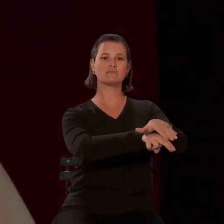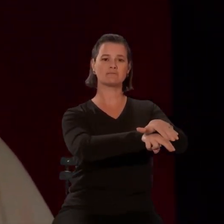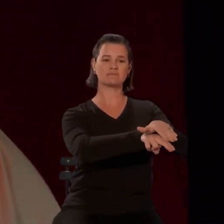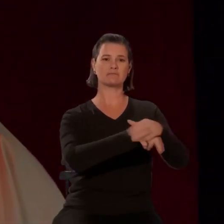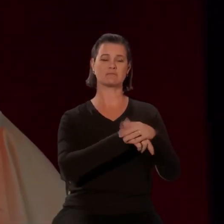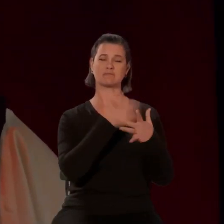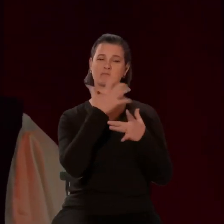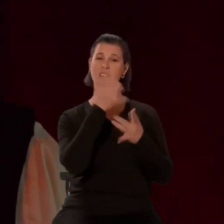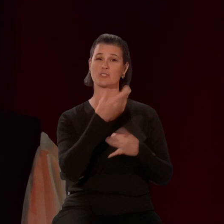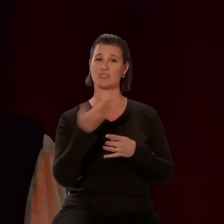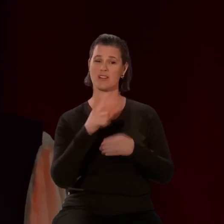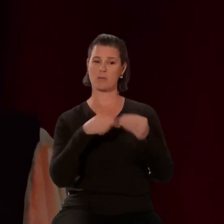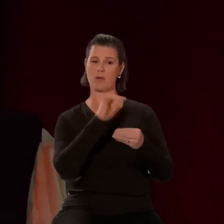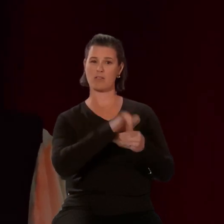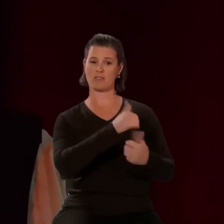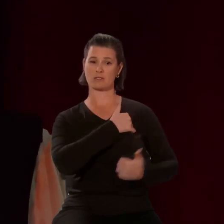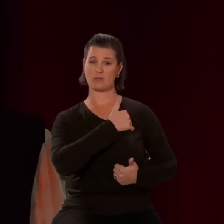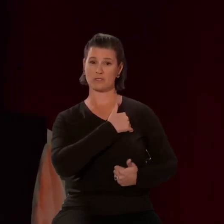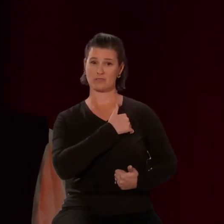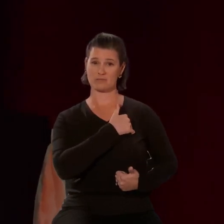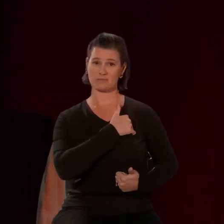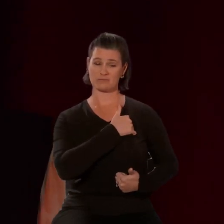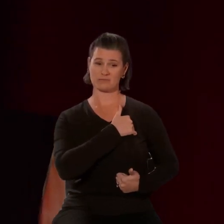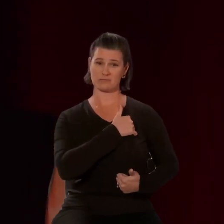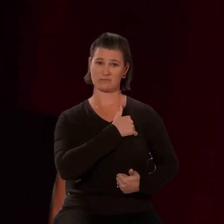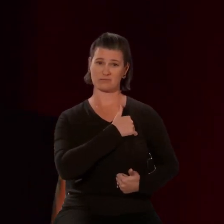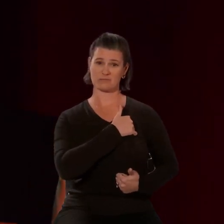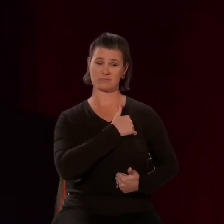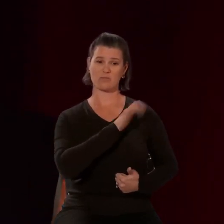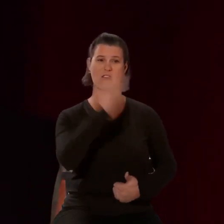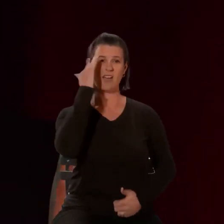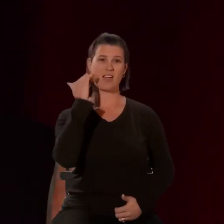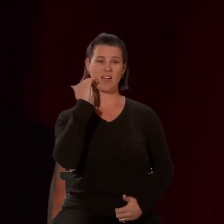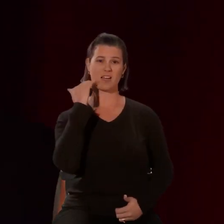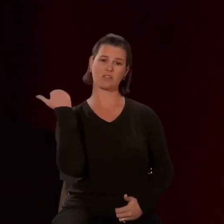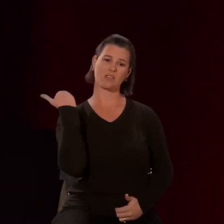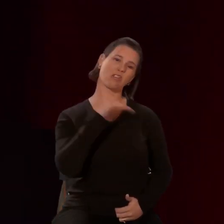Interesting thing about the soldier, lost his head during the Revolutionary War.